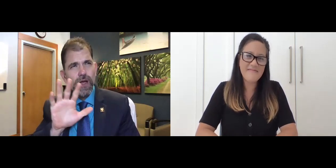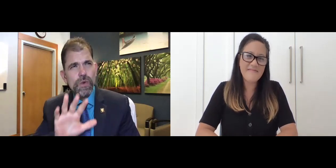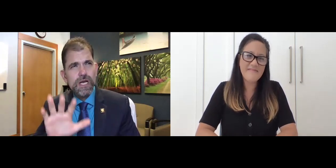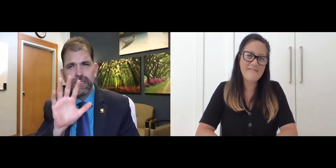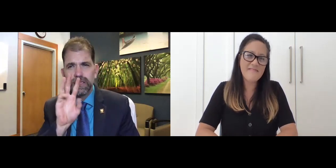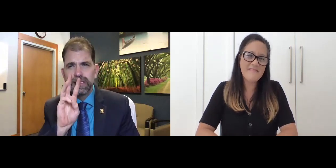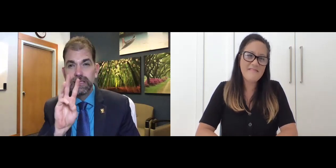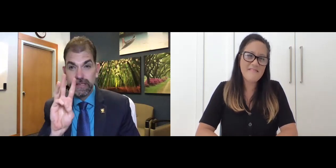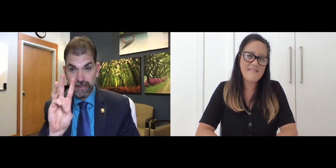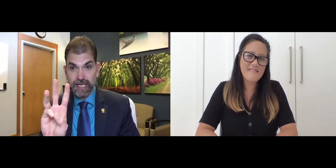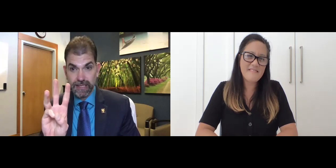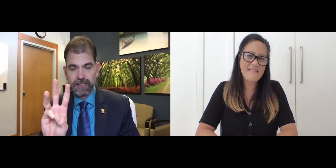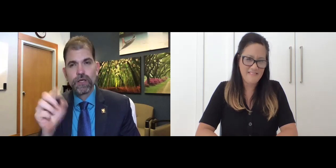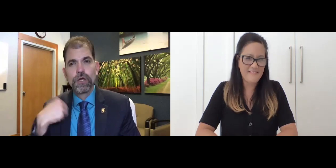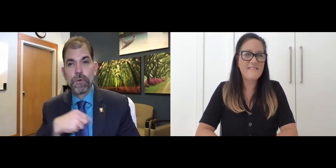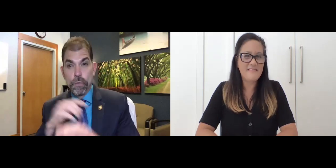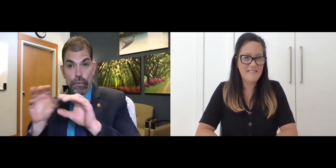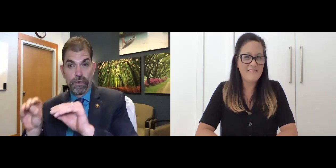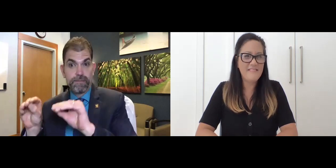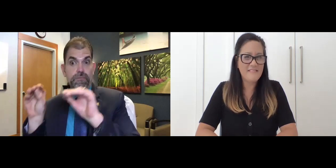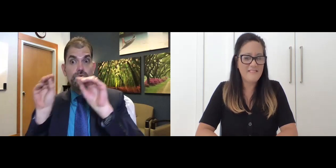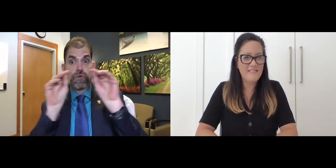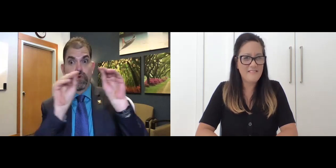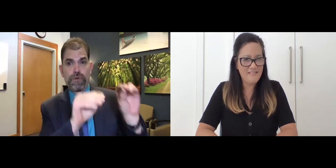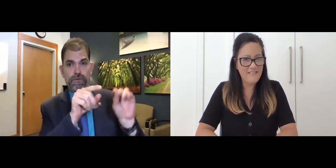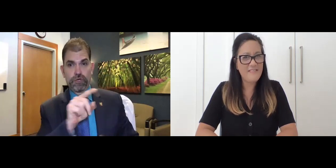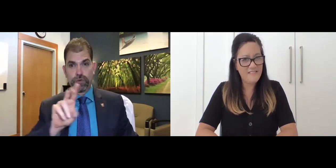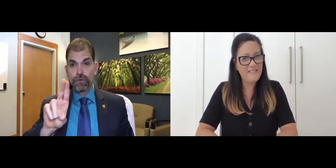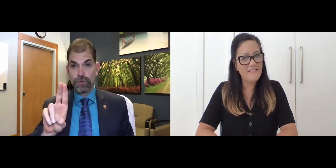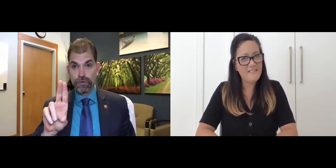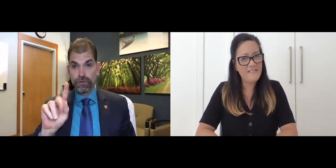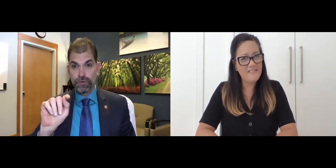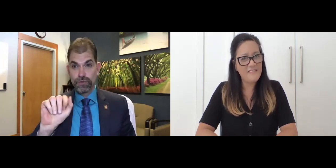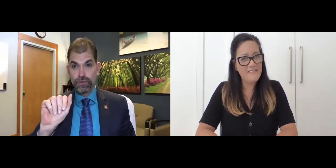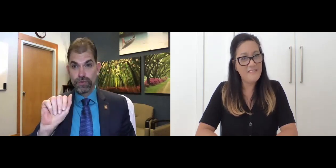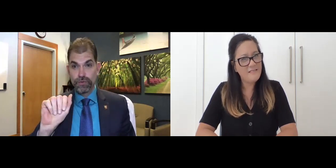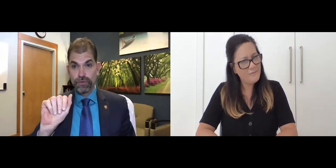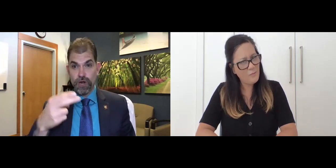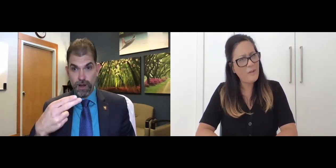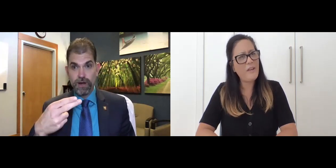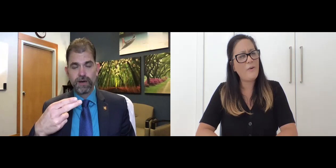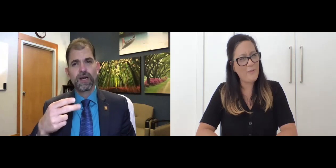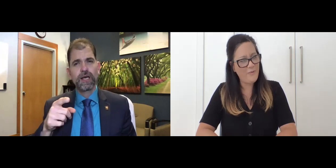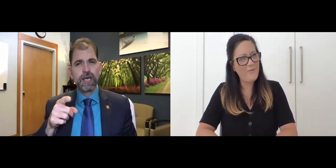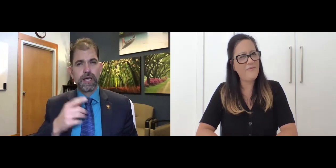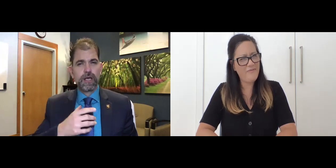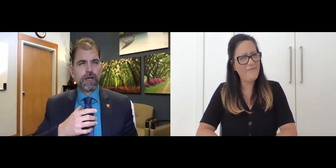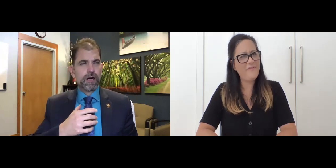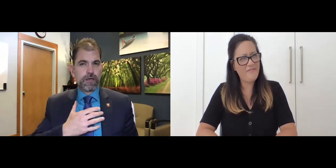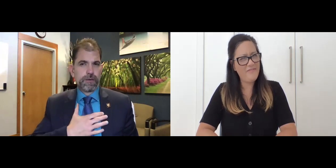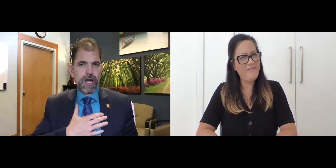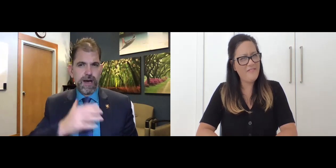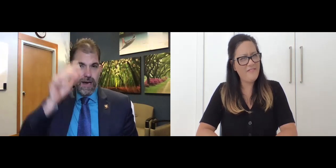and when I was around six years old, we moved to Utah.